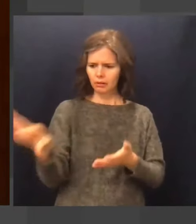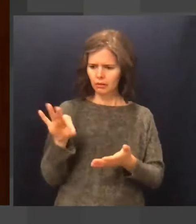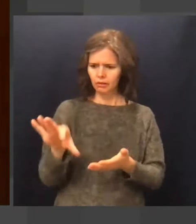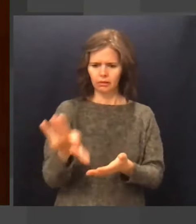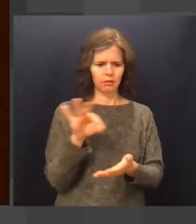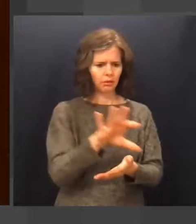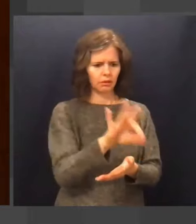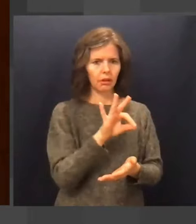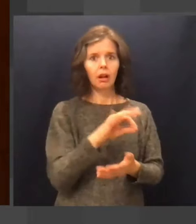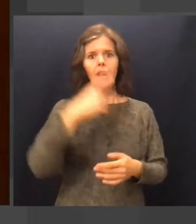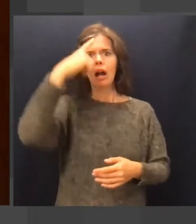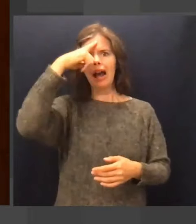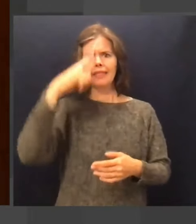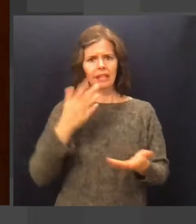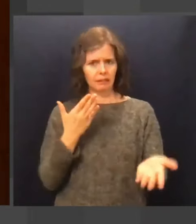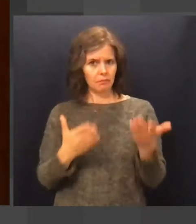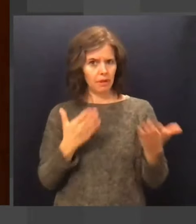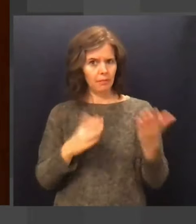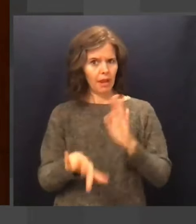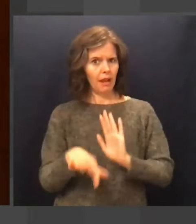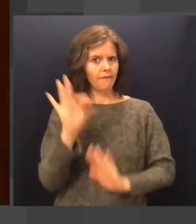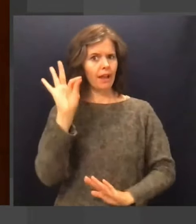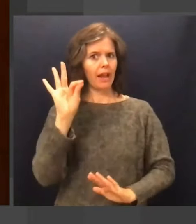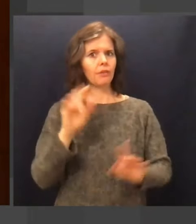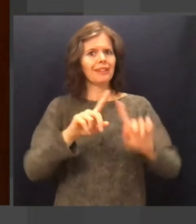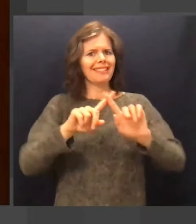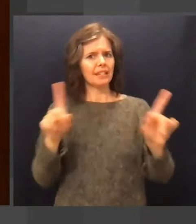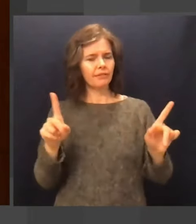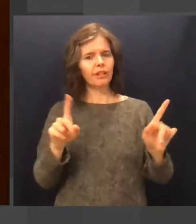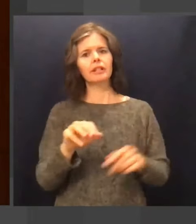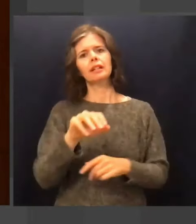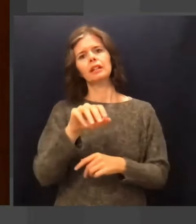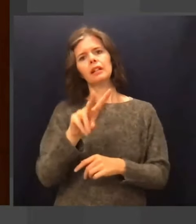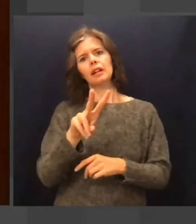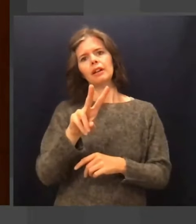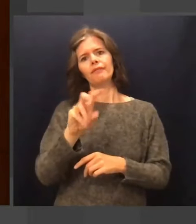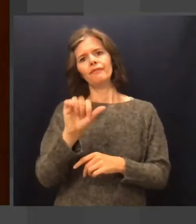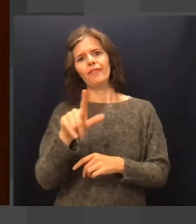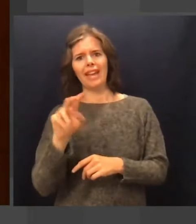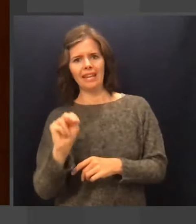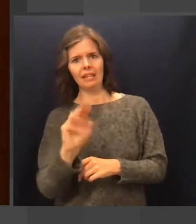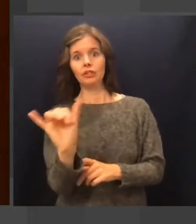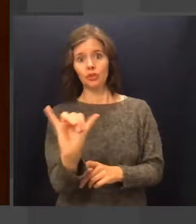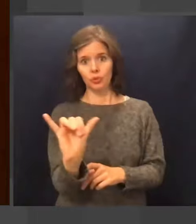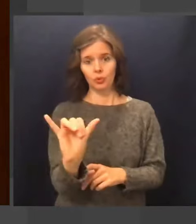FIND ANOTHER COPPER ORE. OKAY I THINK I FOUND A COPPER